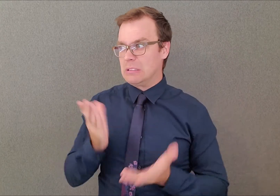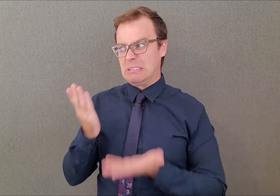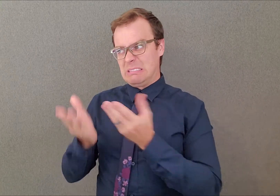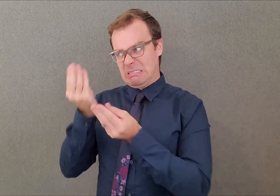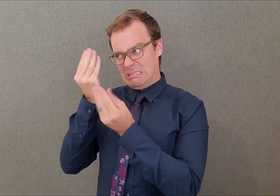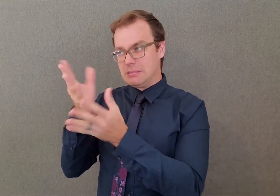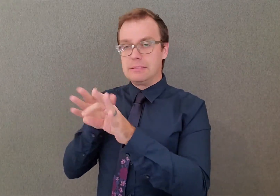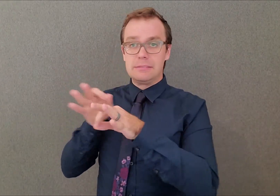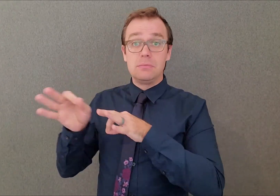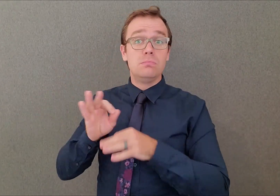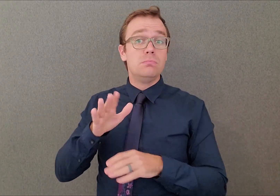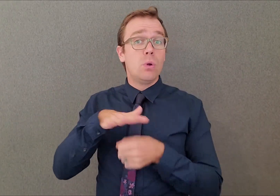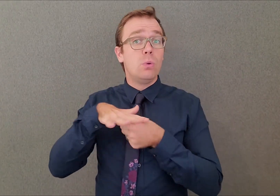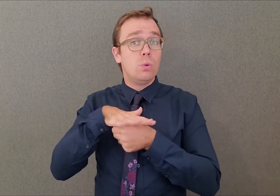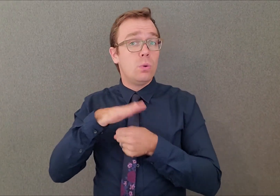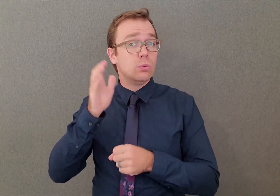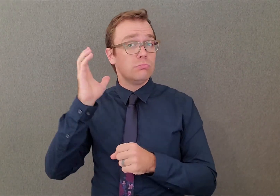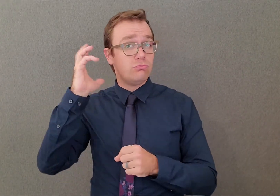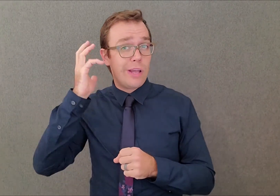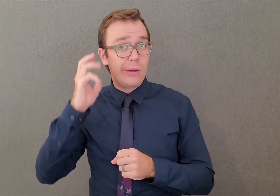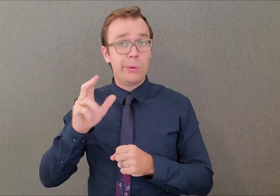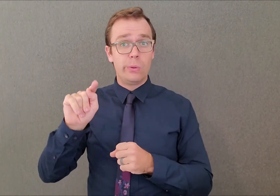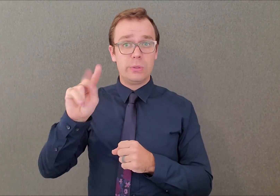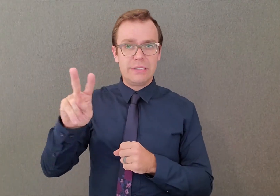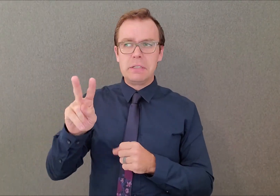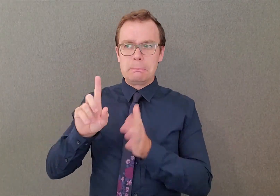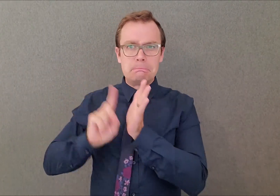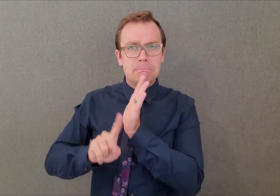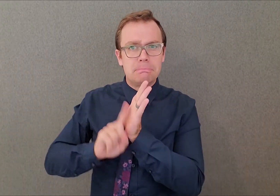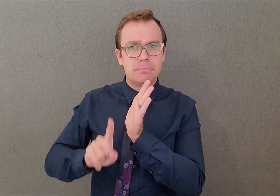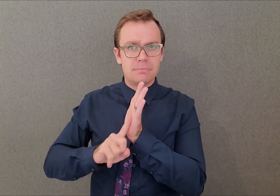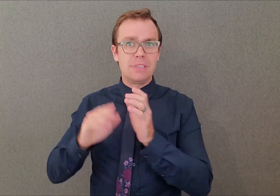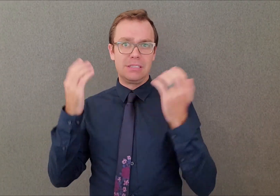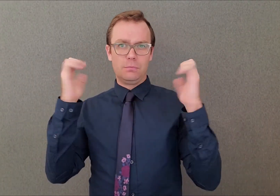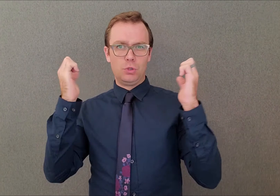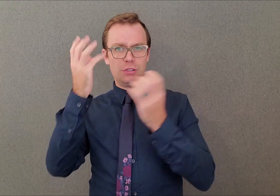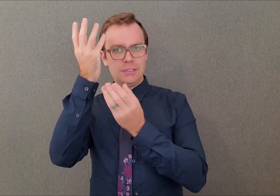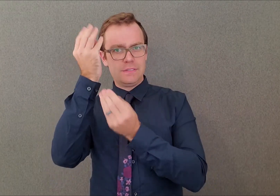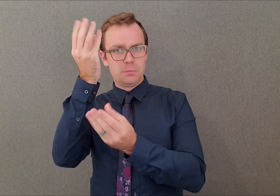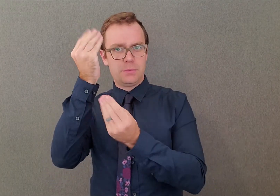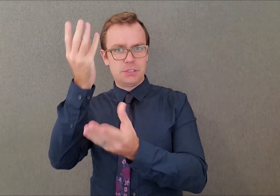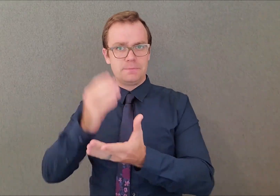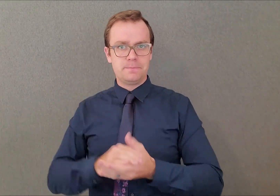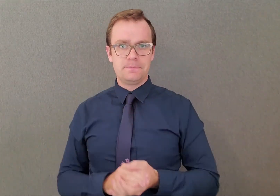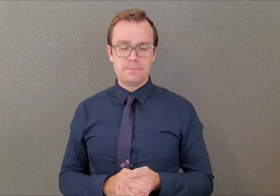Listen to local radio or television stations for the latest emergency information.